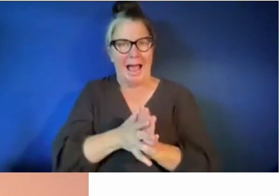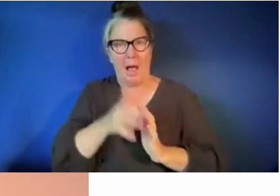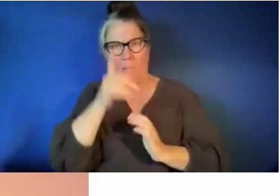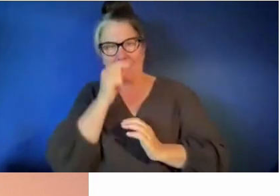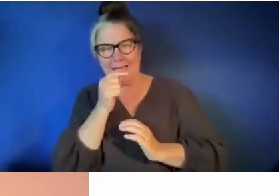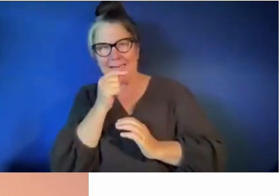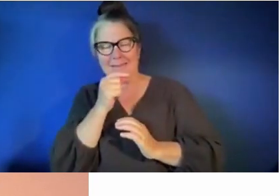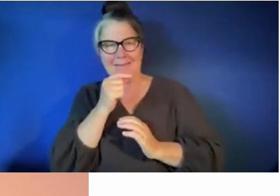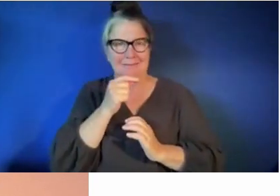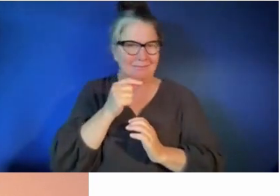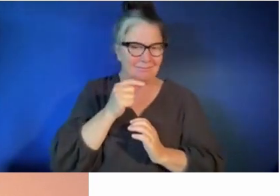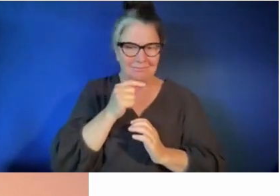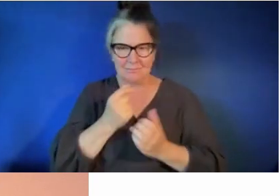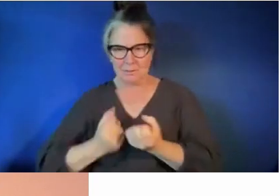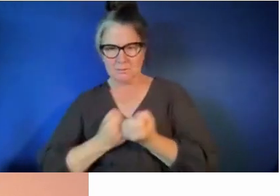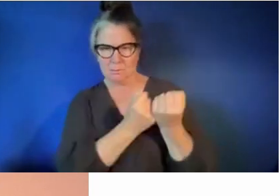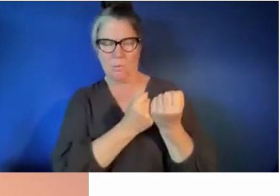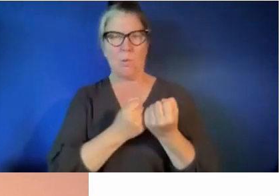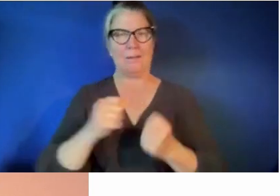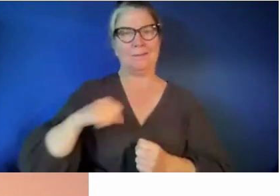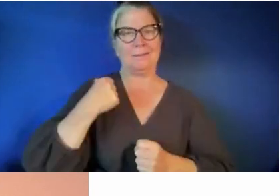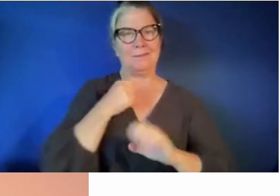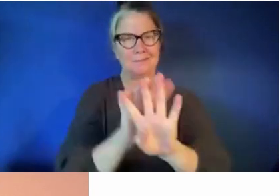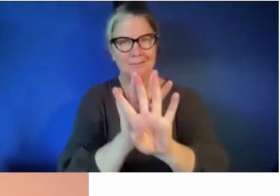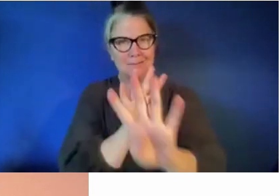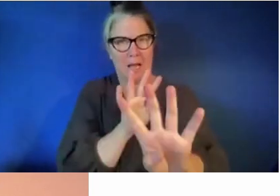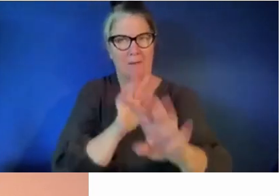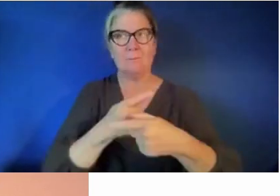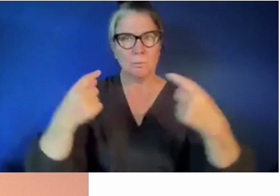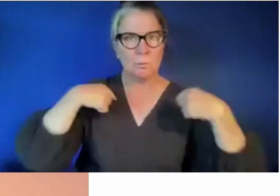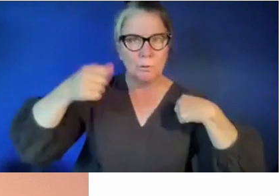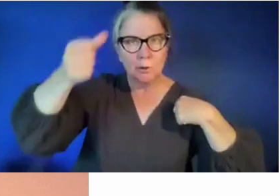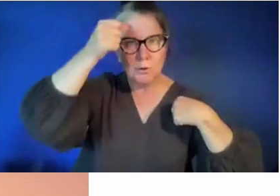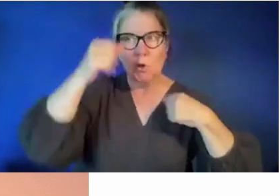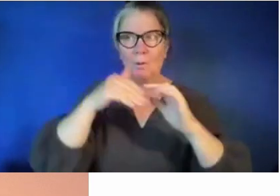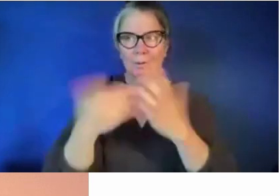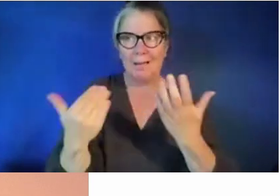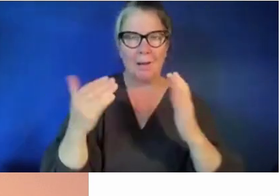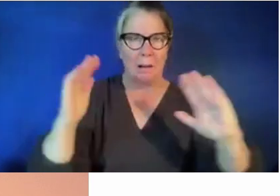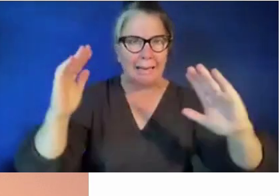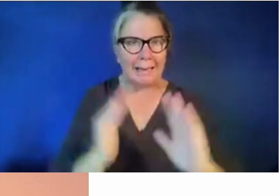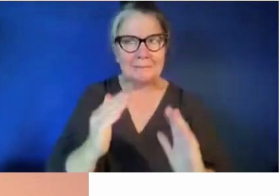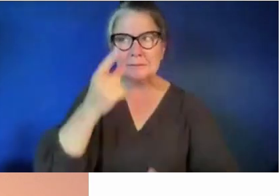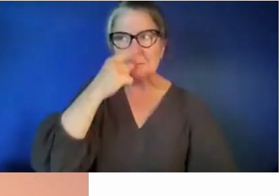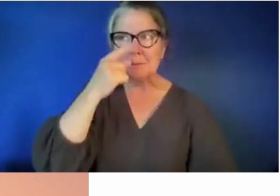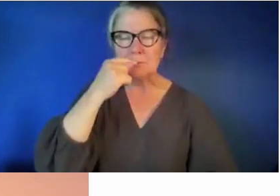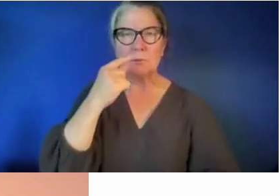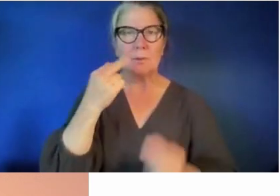that we're very conscious of a tight labor market, and indeed increasing skill shortages in some key areas going forward.